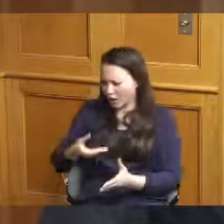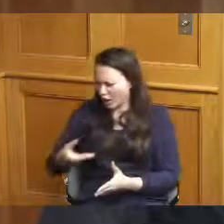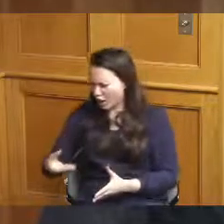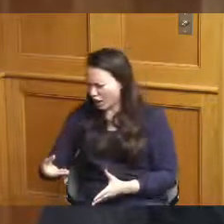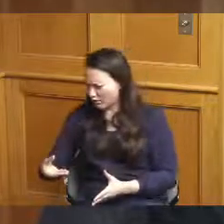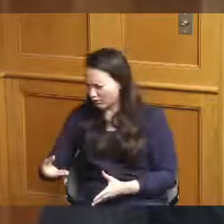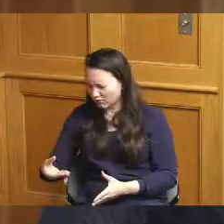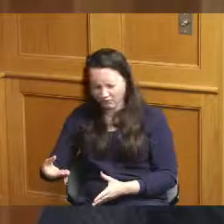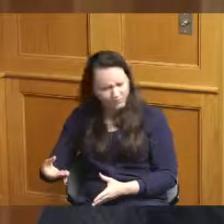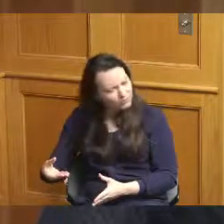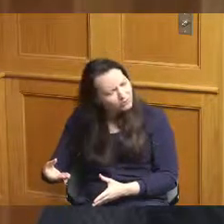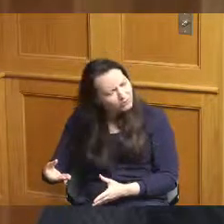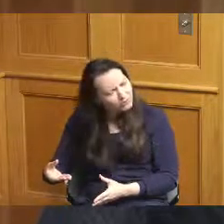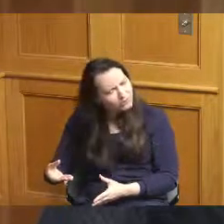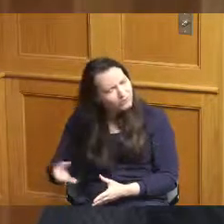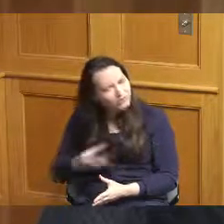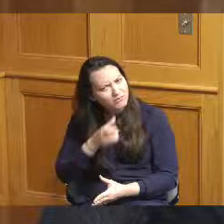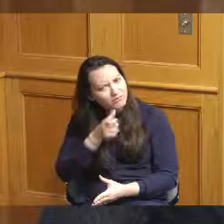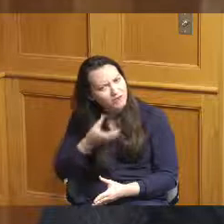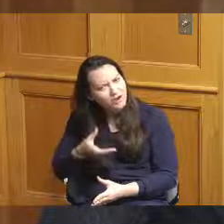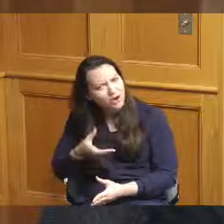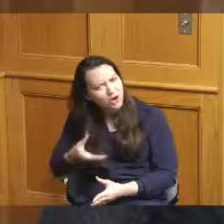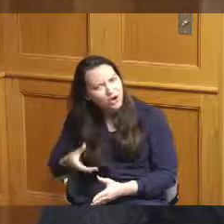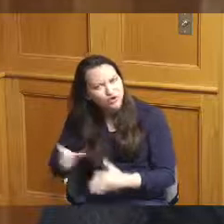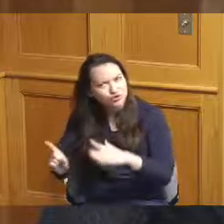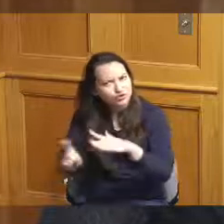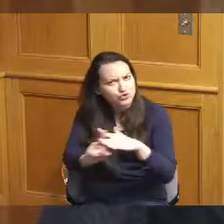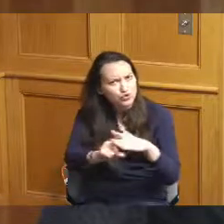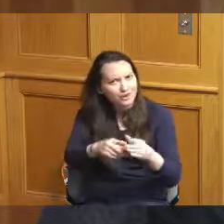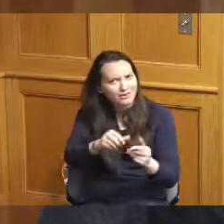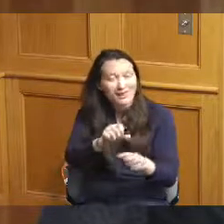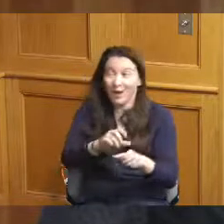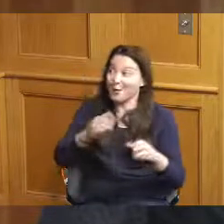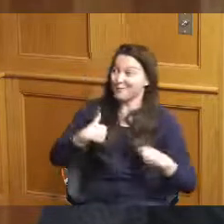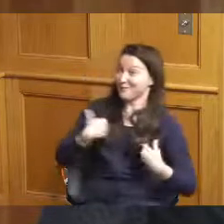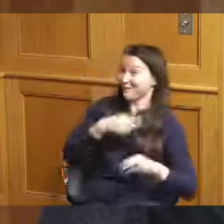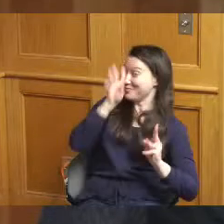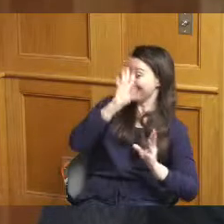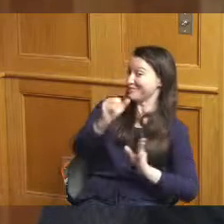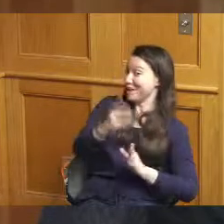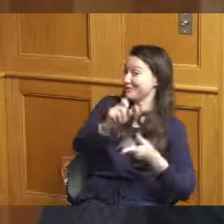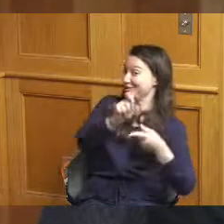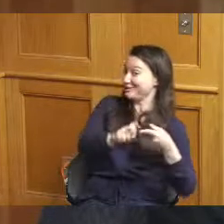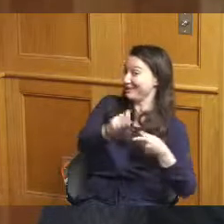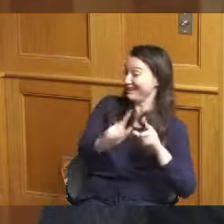showing not hiring them in a way in which they would show up here it's a it's as if they're